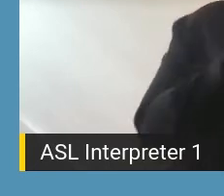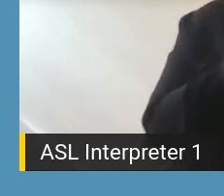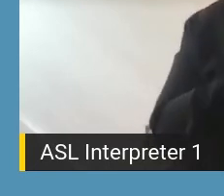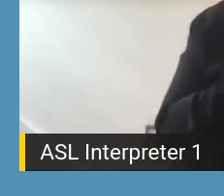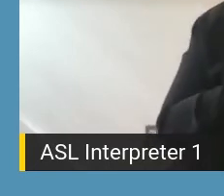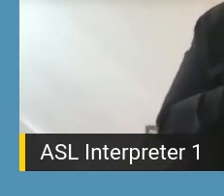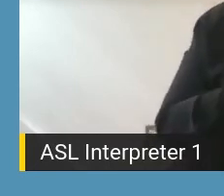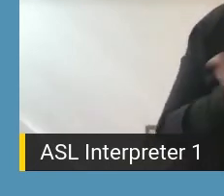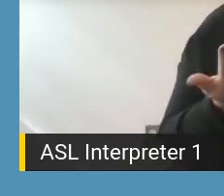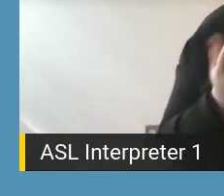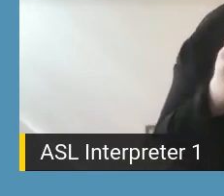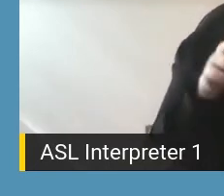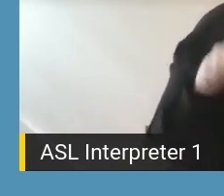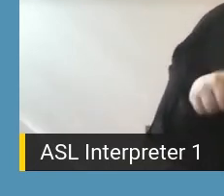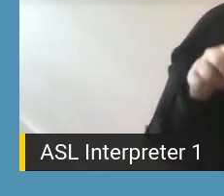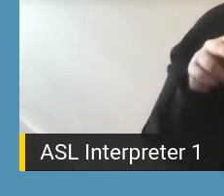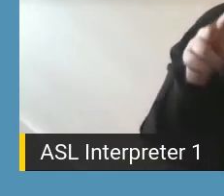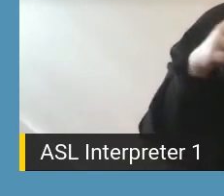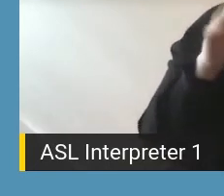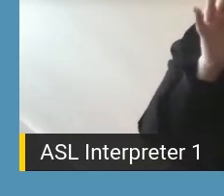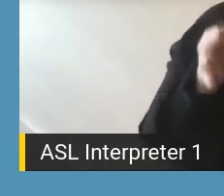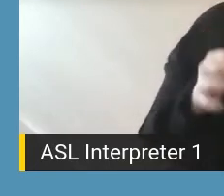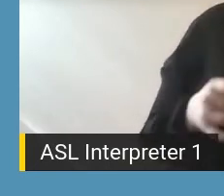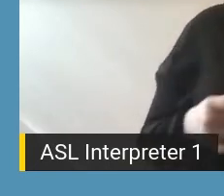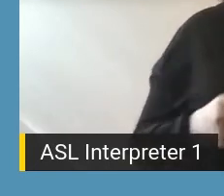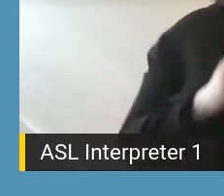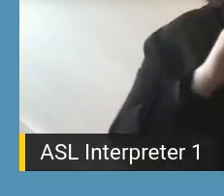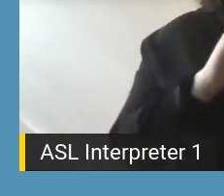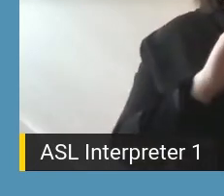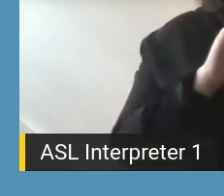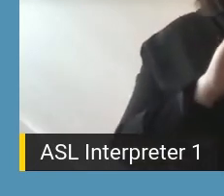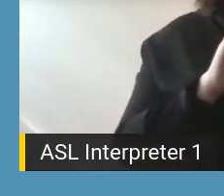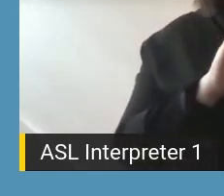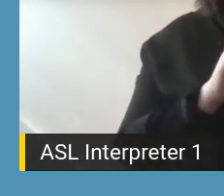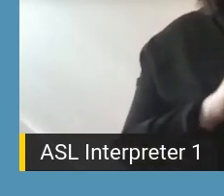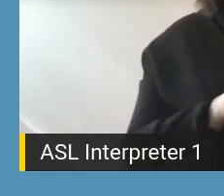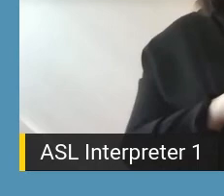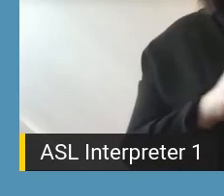I know I get emails all the time from them and they have special offers too.